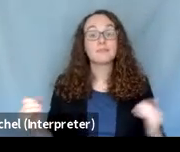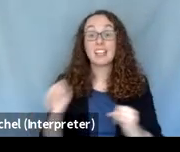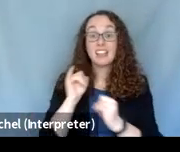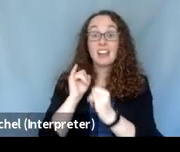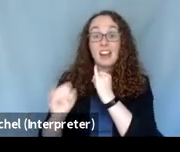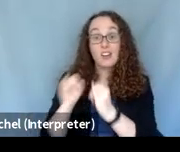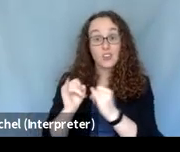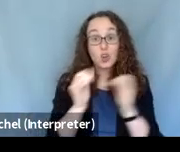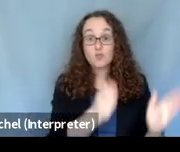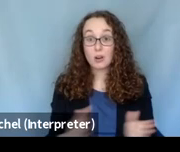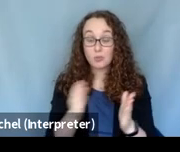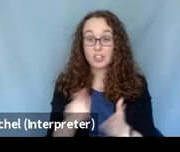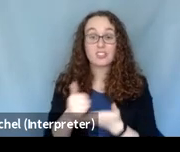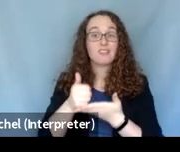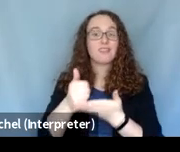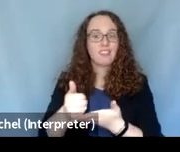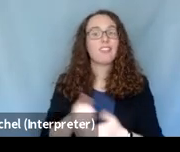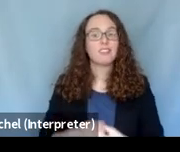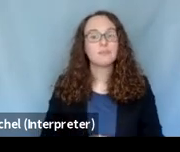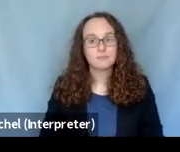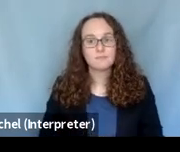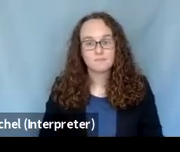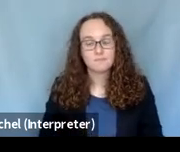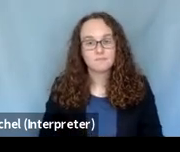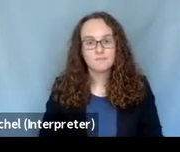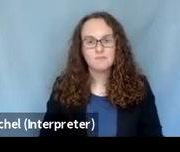service we offer and we go over what to do before,